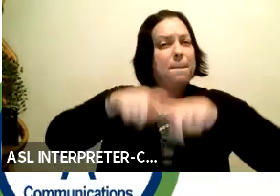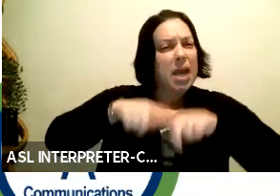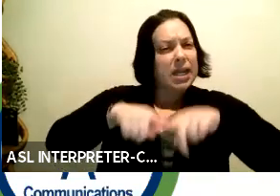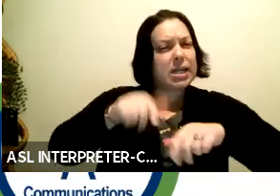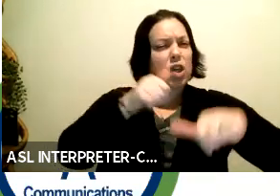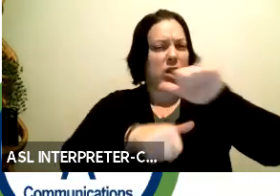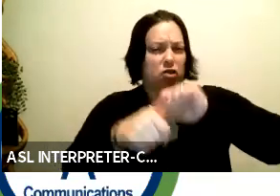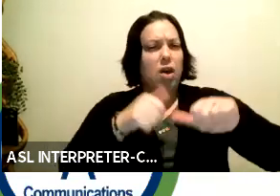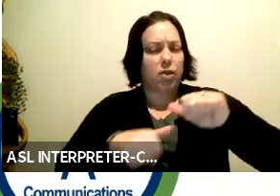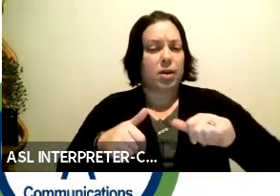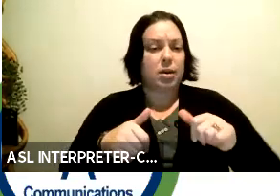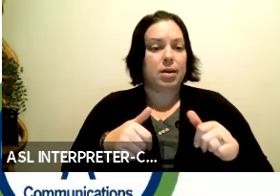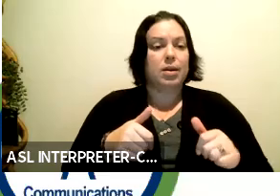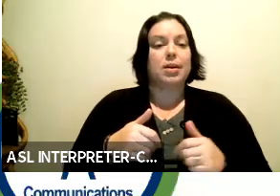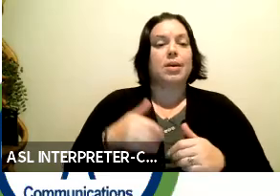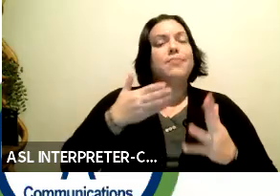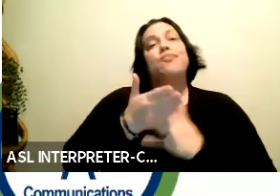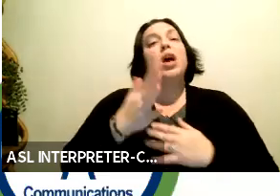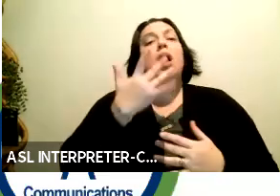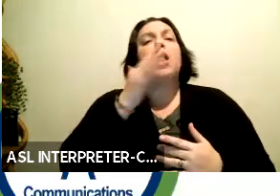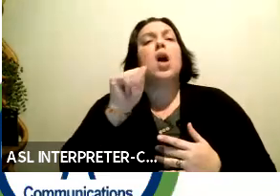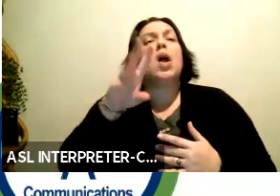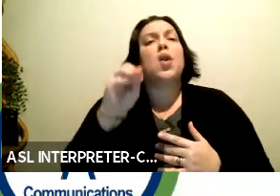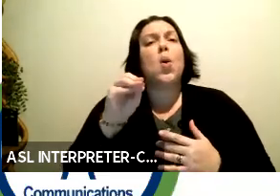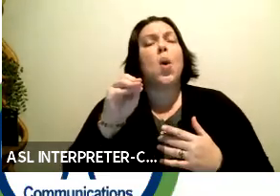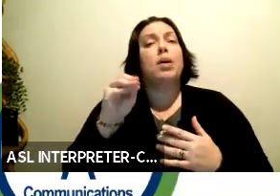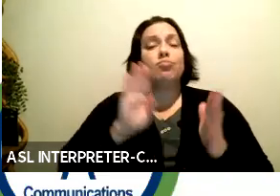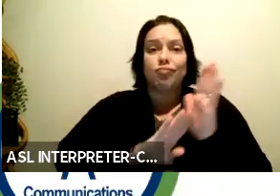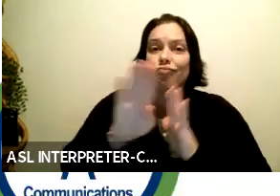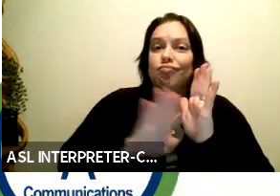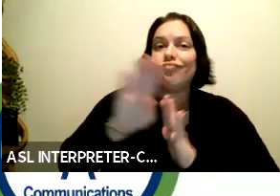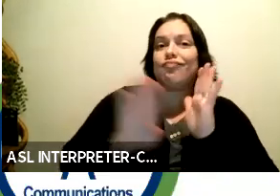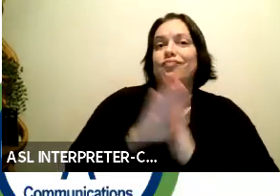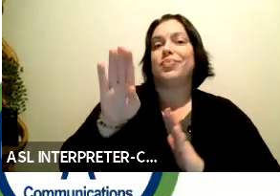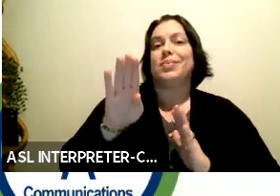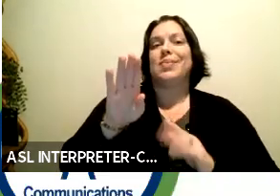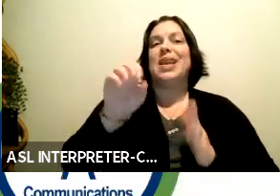community, that Colorado has adopted and begun to develop a statewide Access and Functional